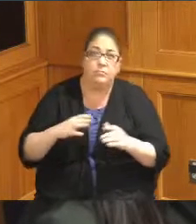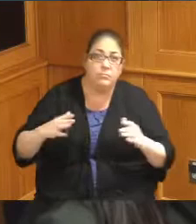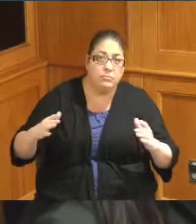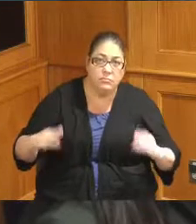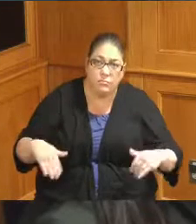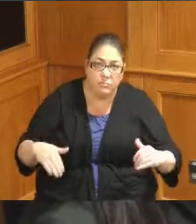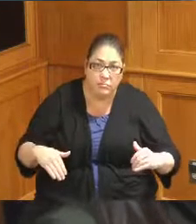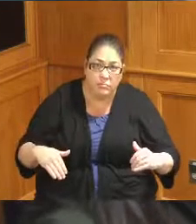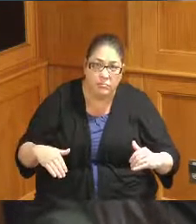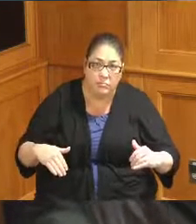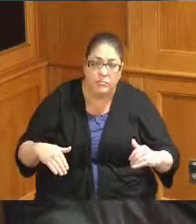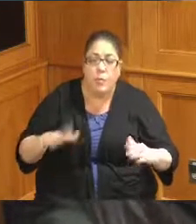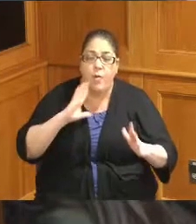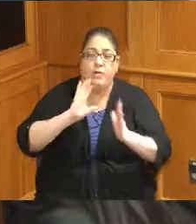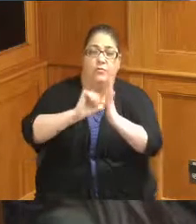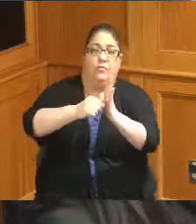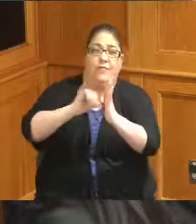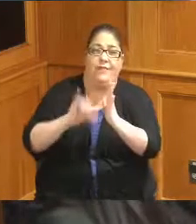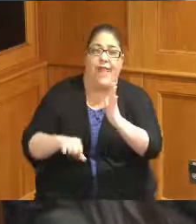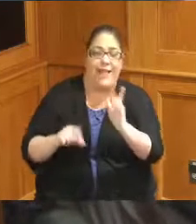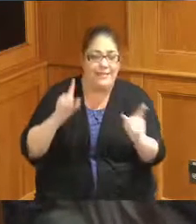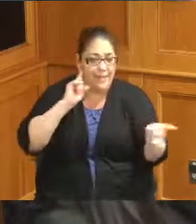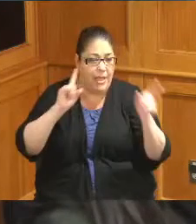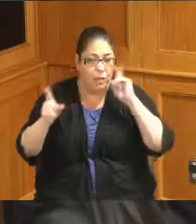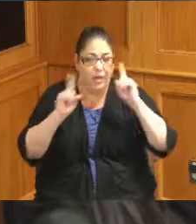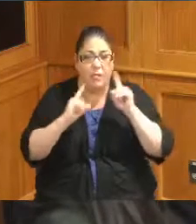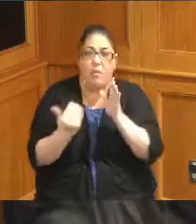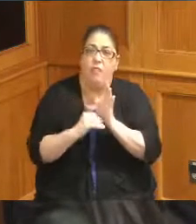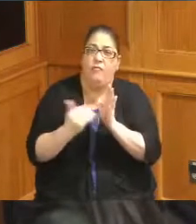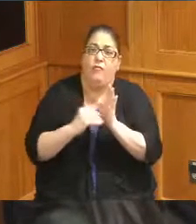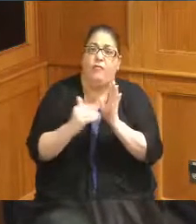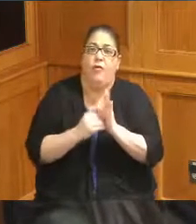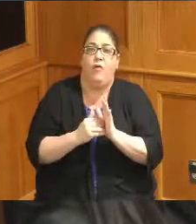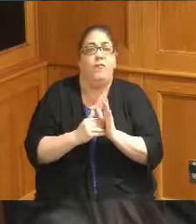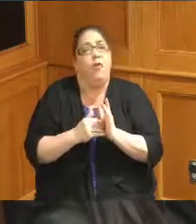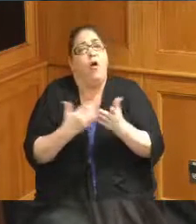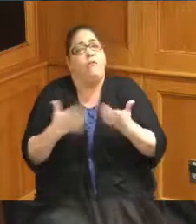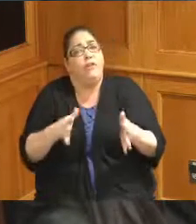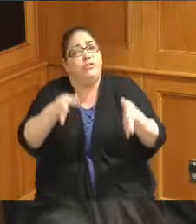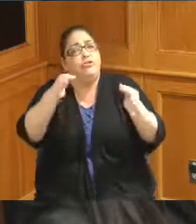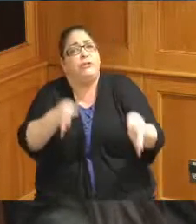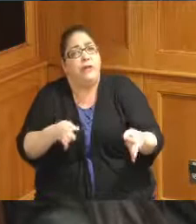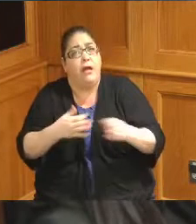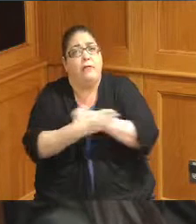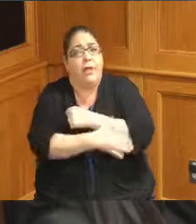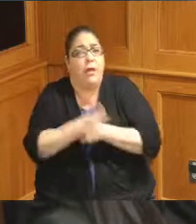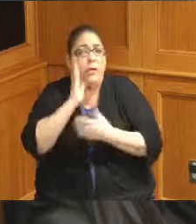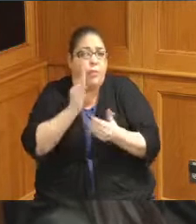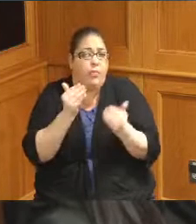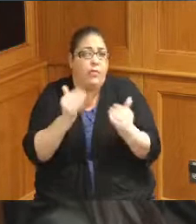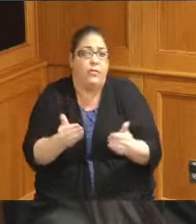wanted to bring that up because I'm just hearing it too much and I wanna clarify at least from